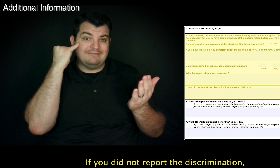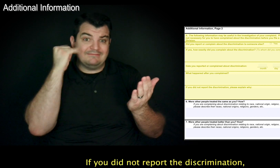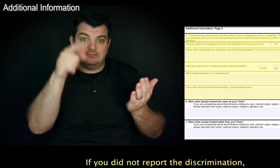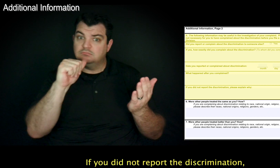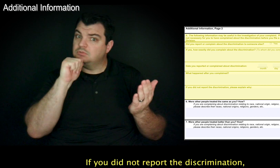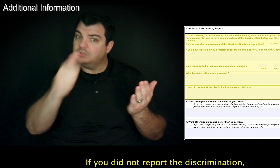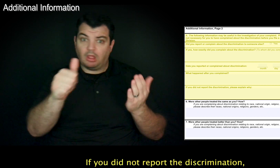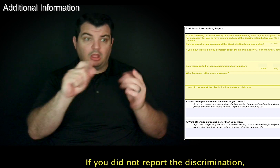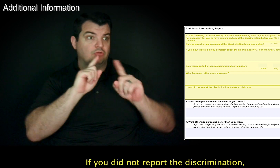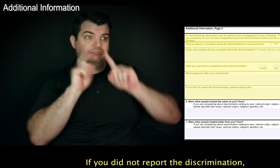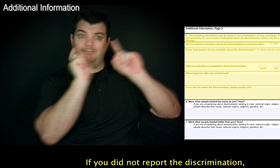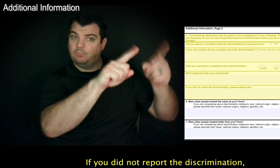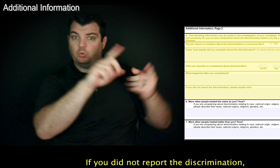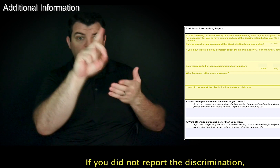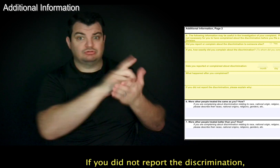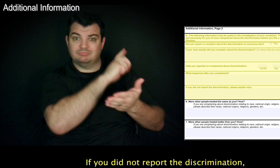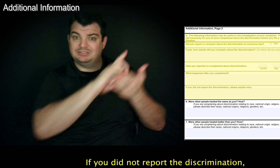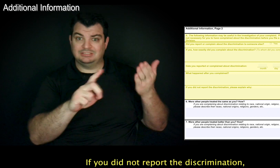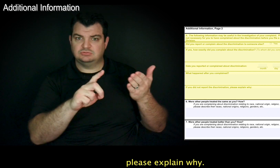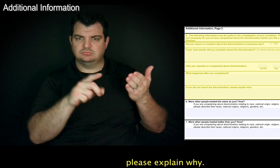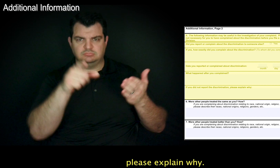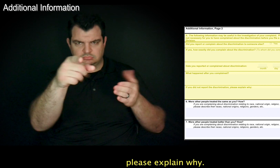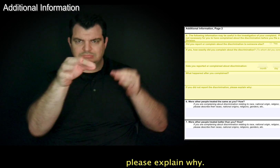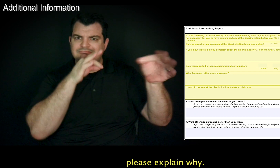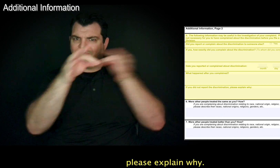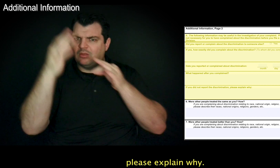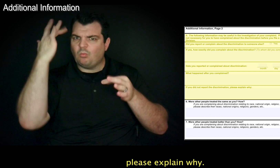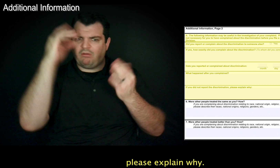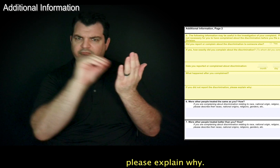If you did not report the discrimination, please explain why.